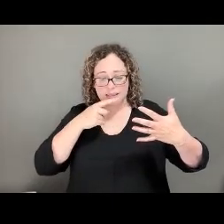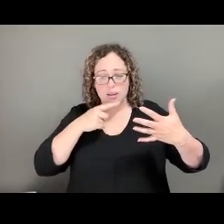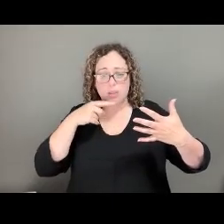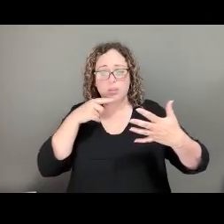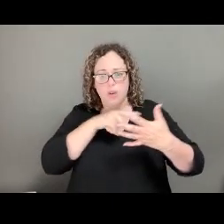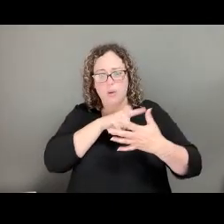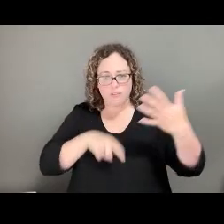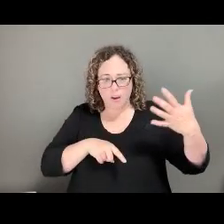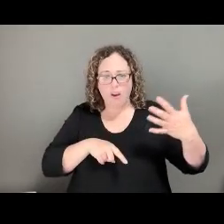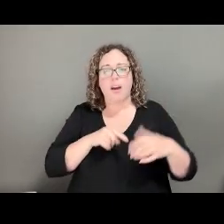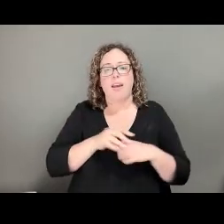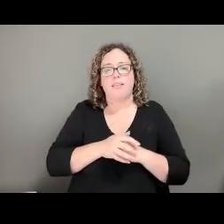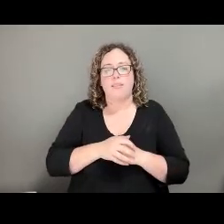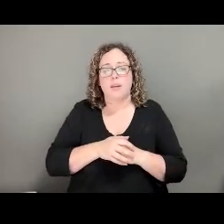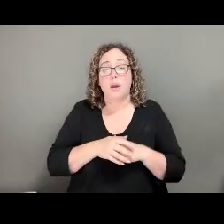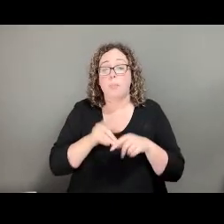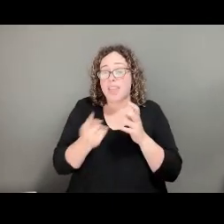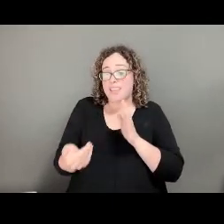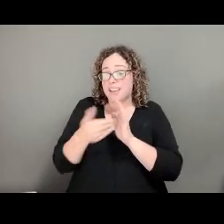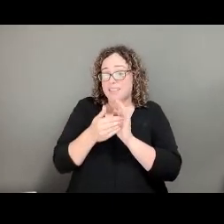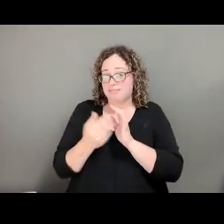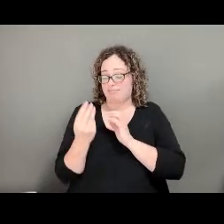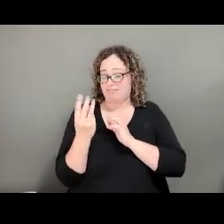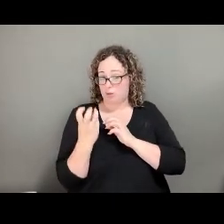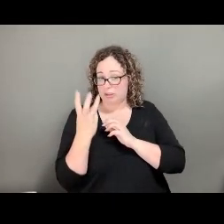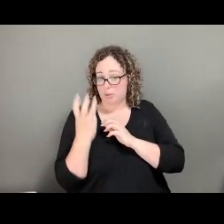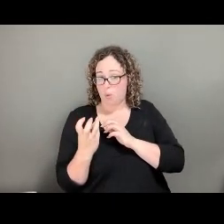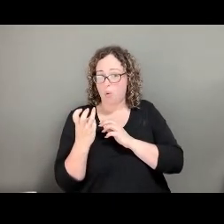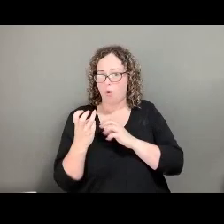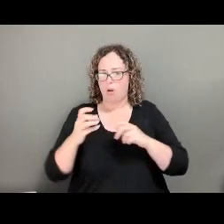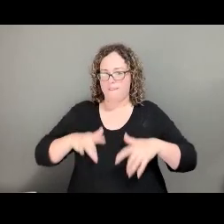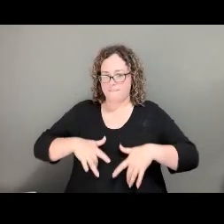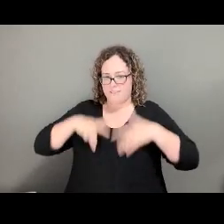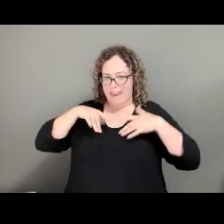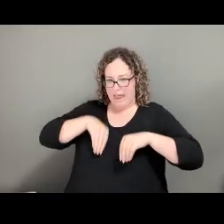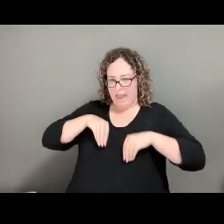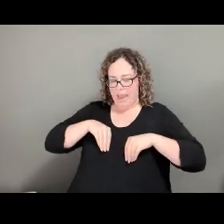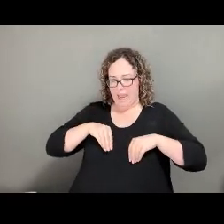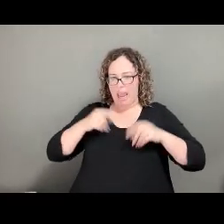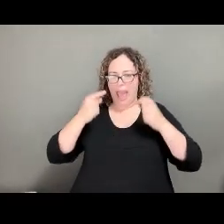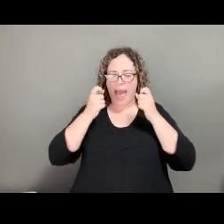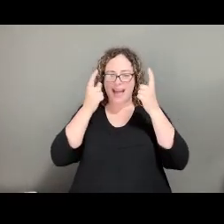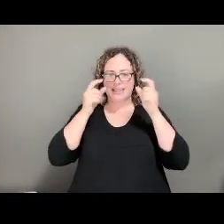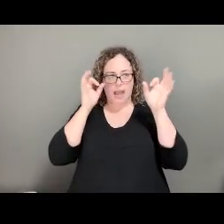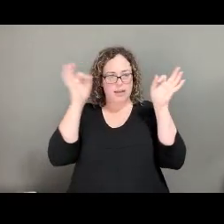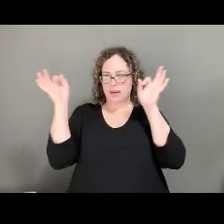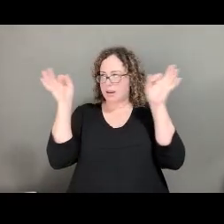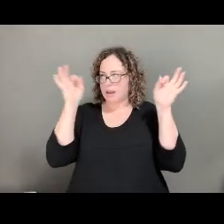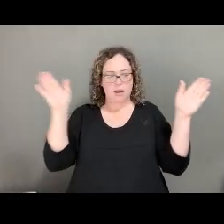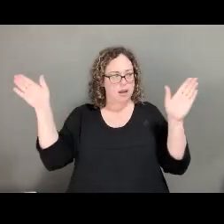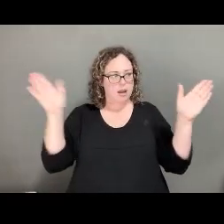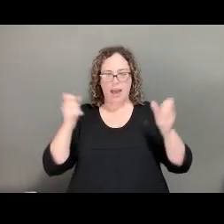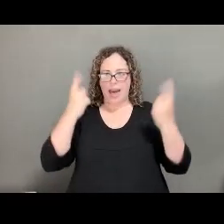whether we need to go to the bathroom, these are all interoception Our spatial awareness or understanding of where exactly our body is in time